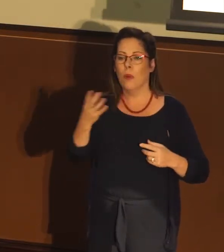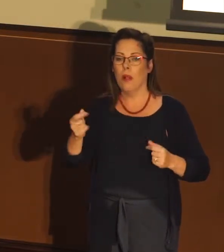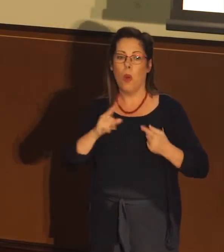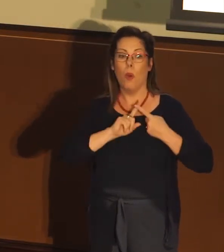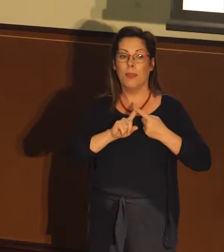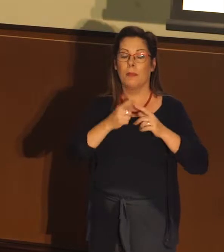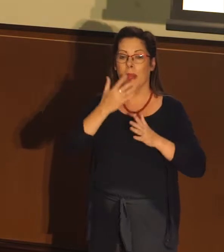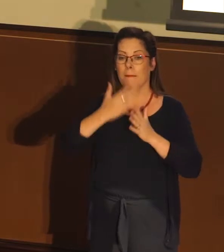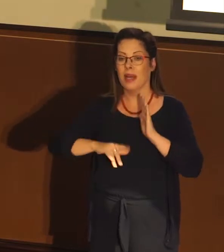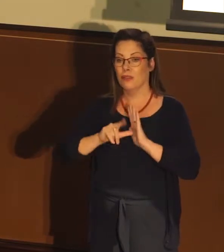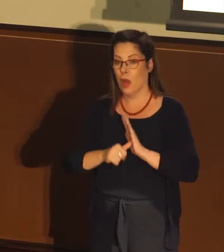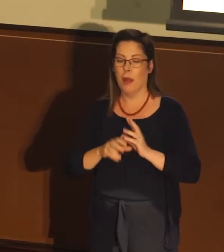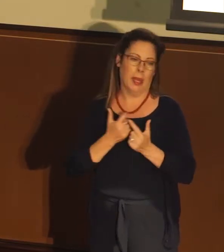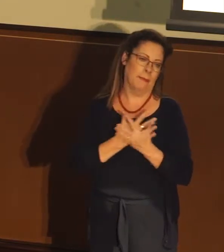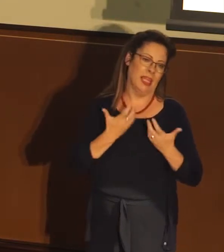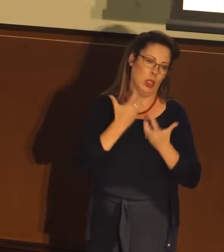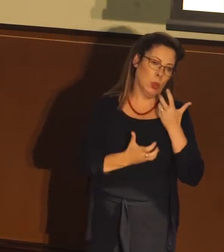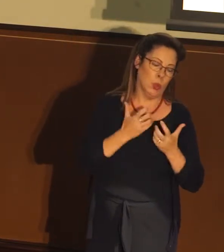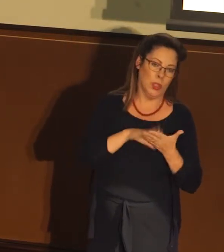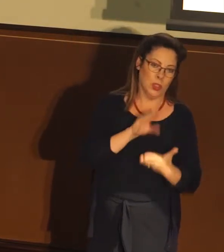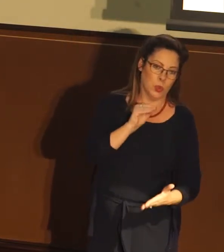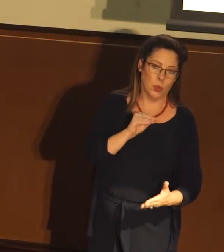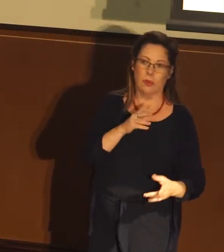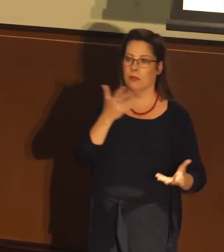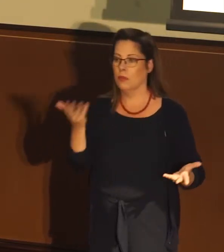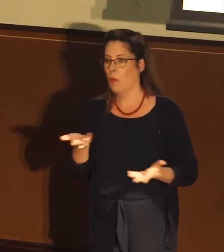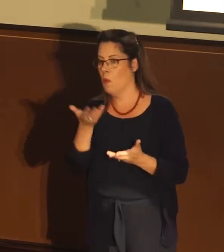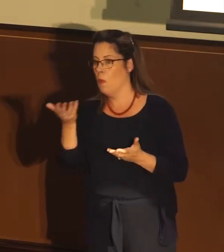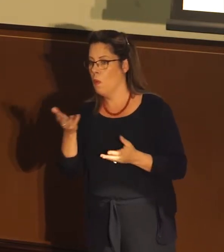And a lot of those are uni students. Maybe people who are...